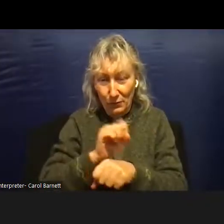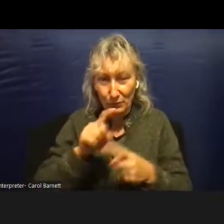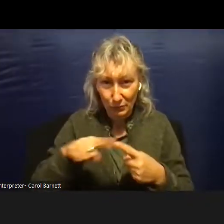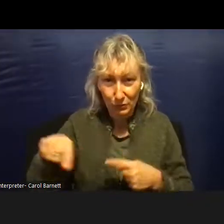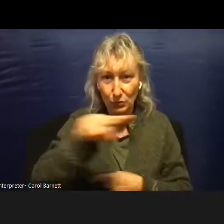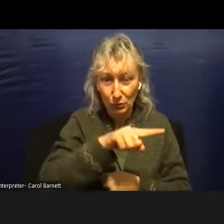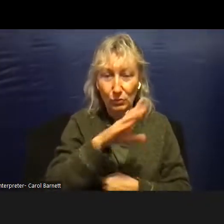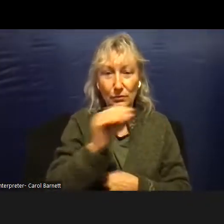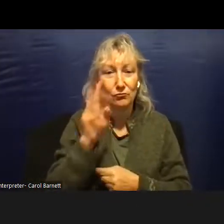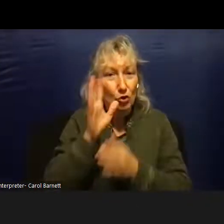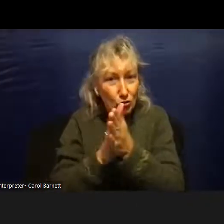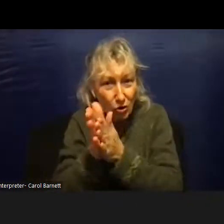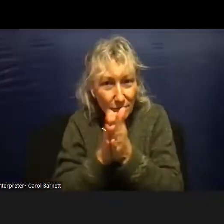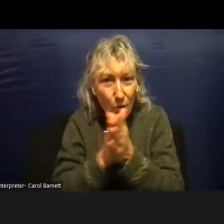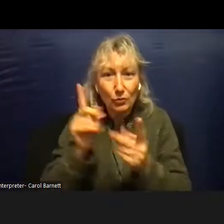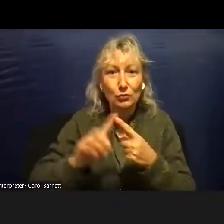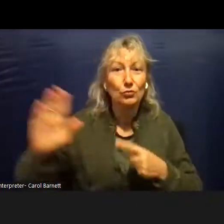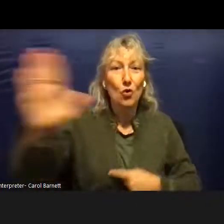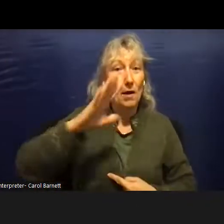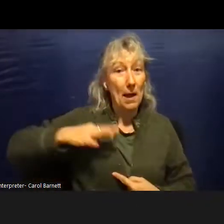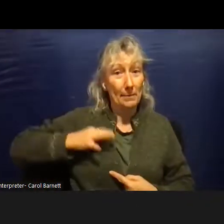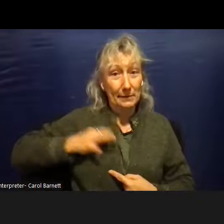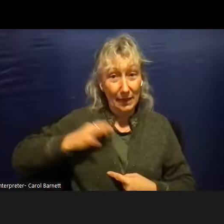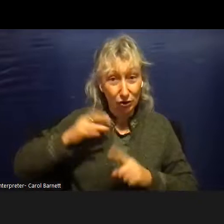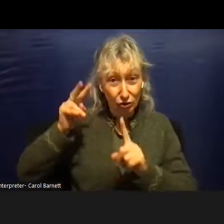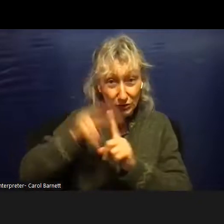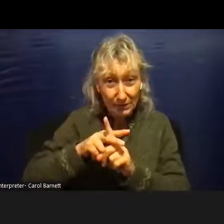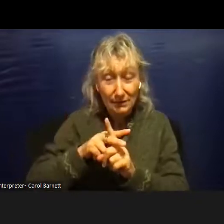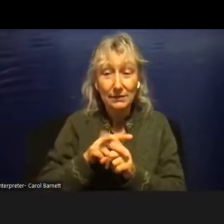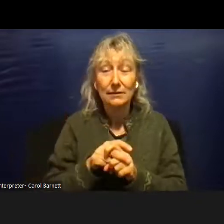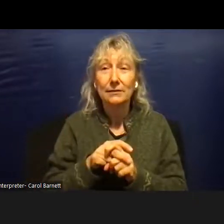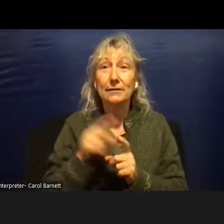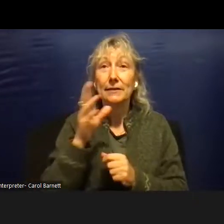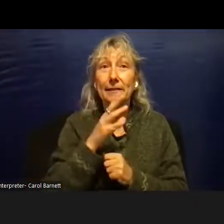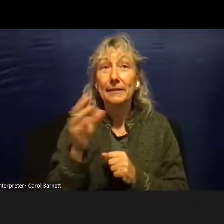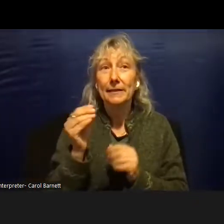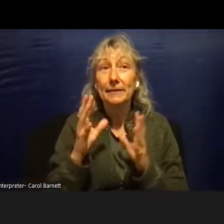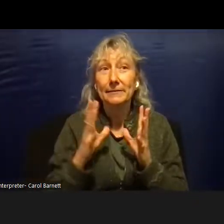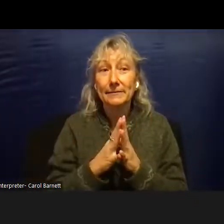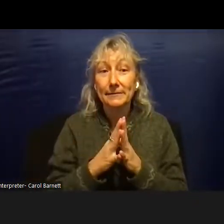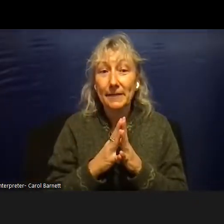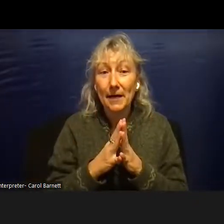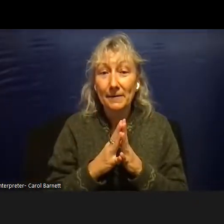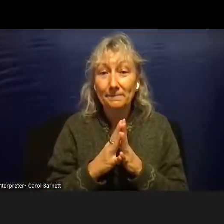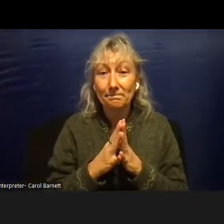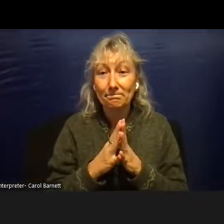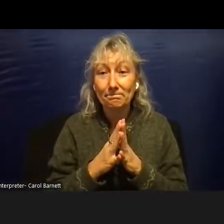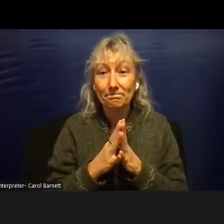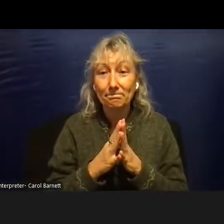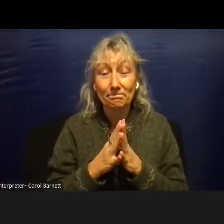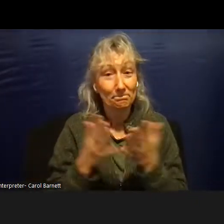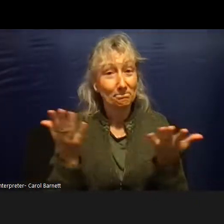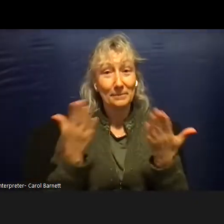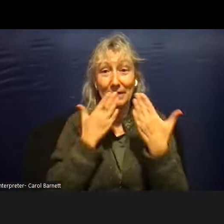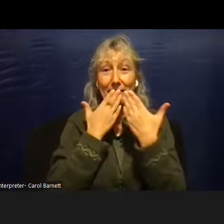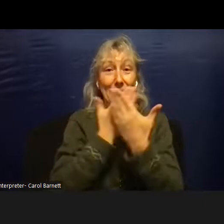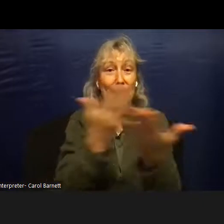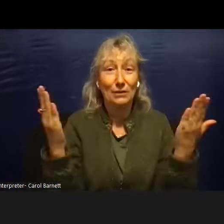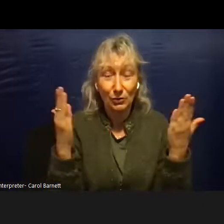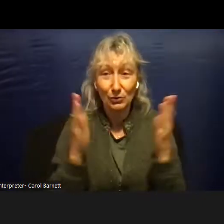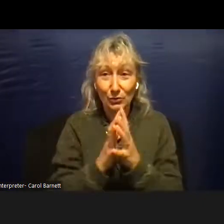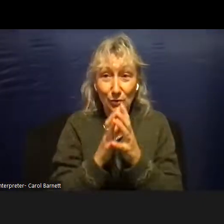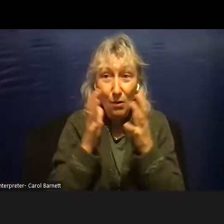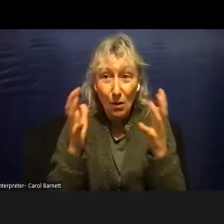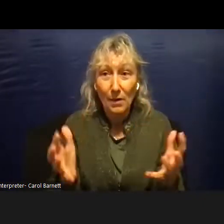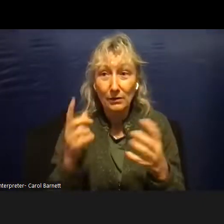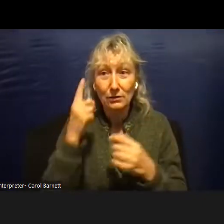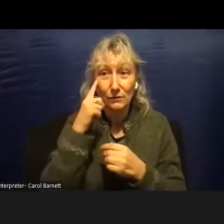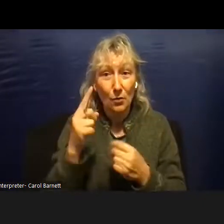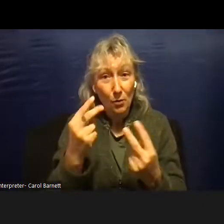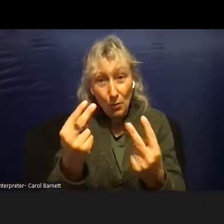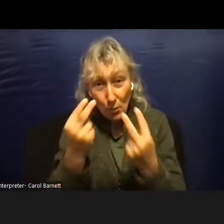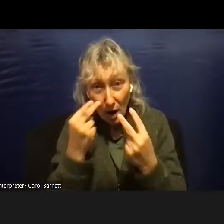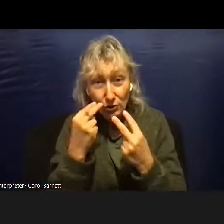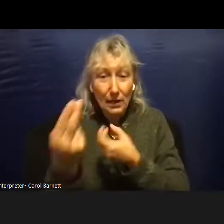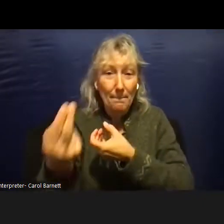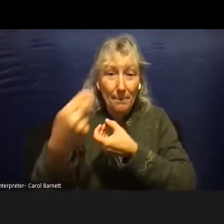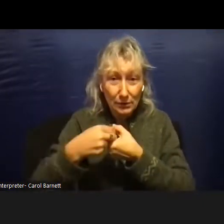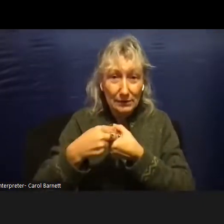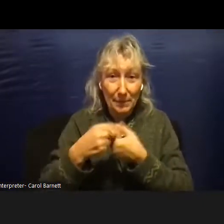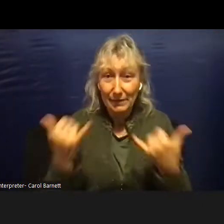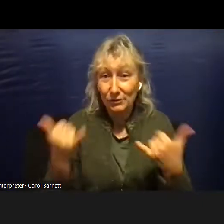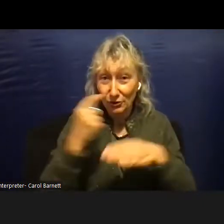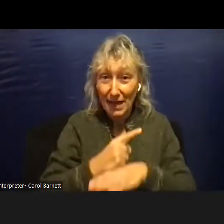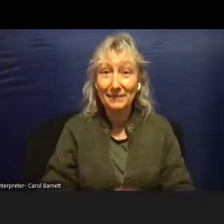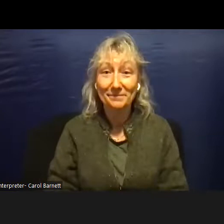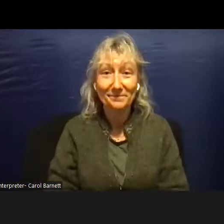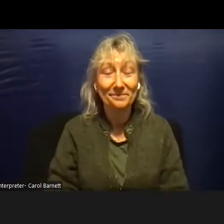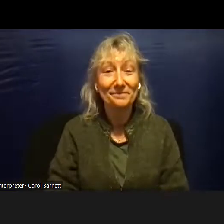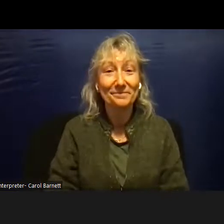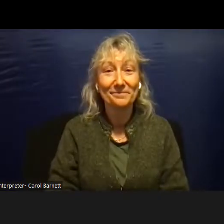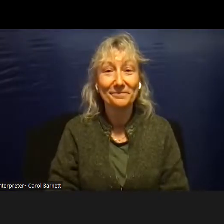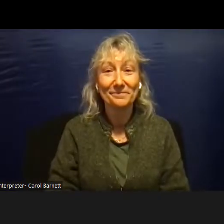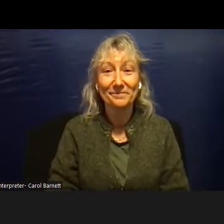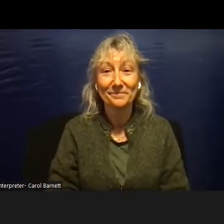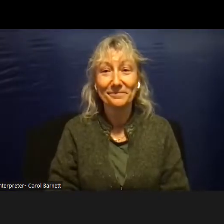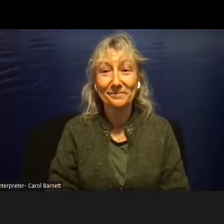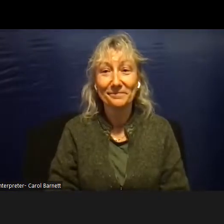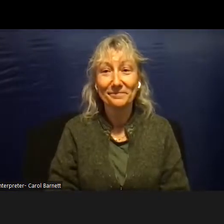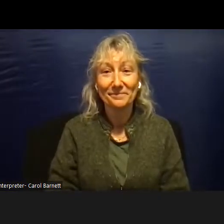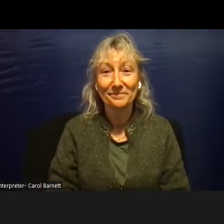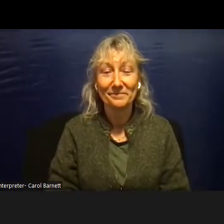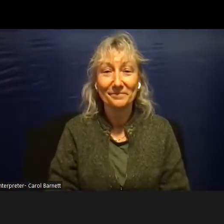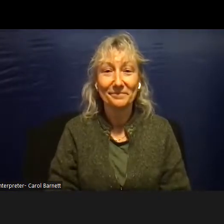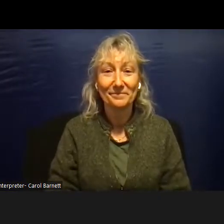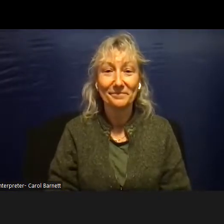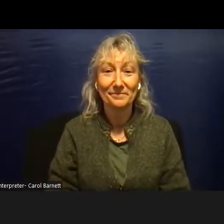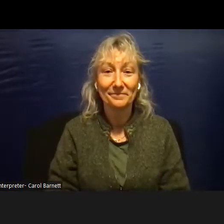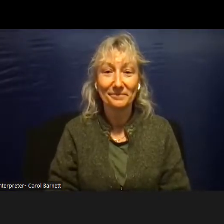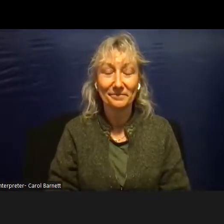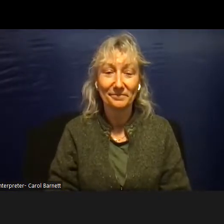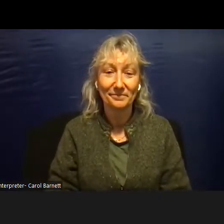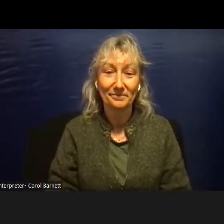If there's no other questions we have some guys to get out.